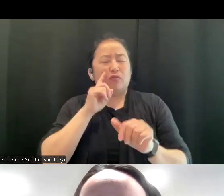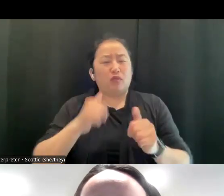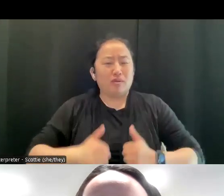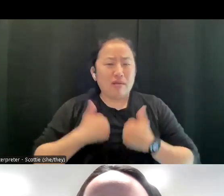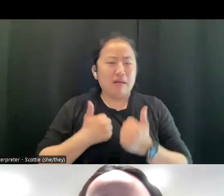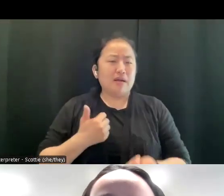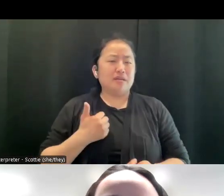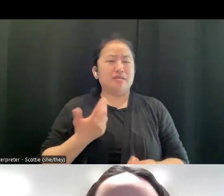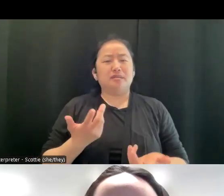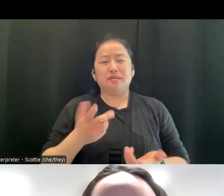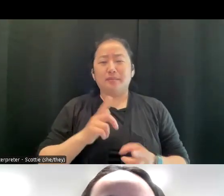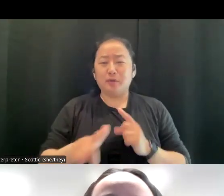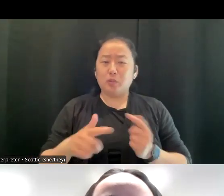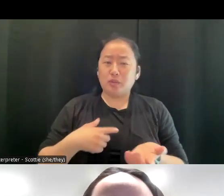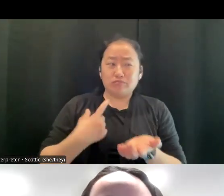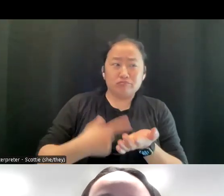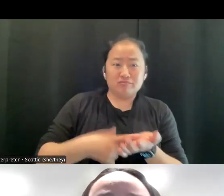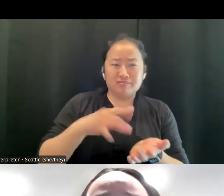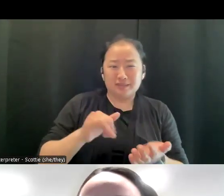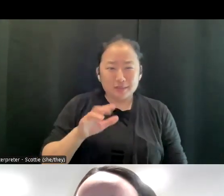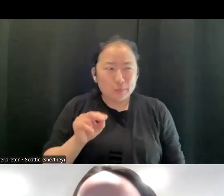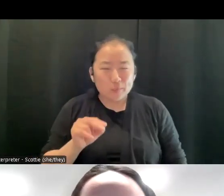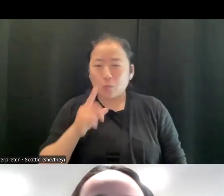it because we need to get up in the morning, we need to eat breakfast, we need to go to work,